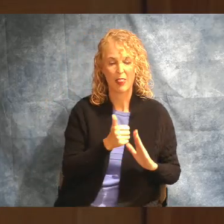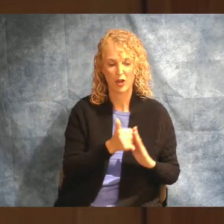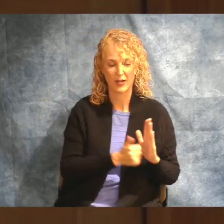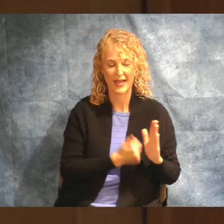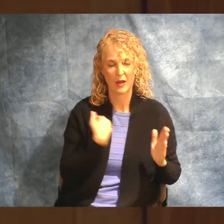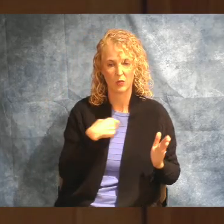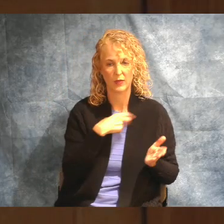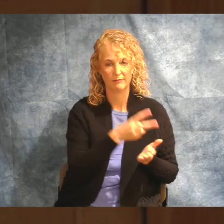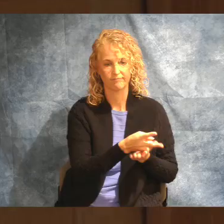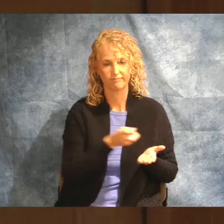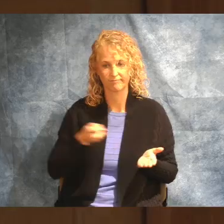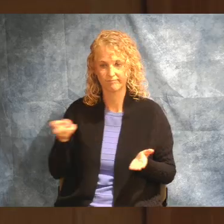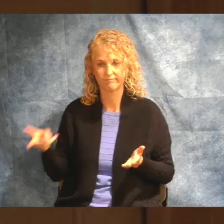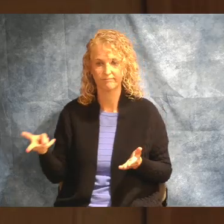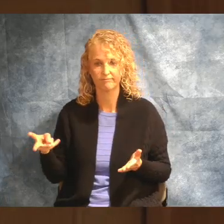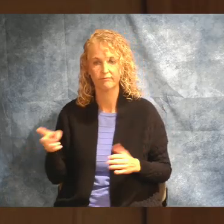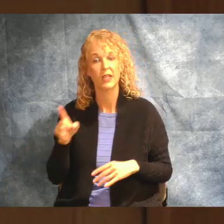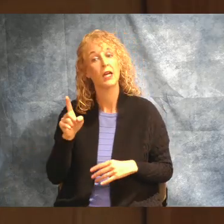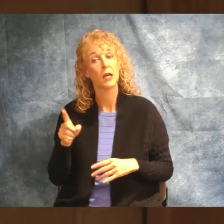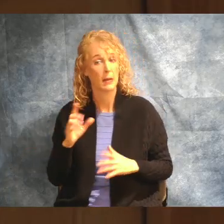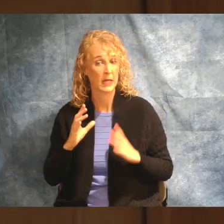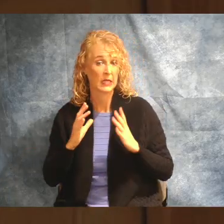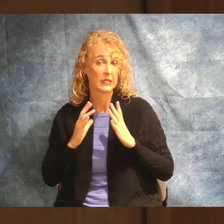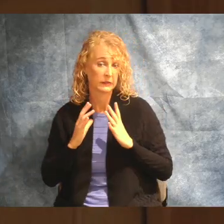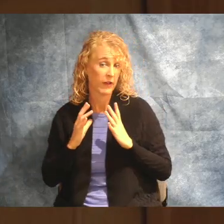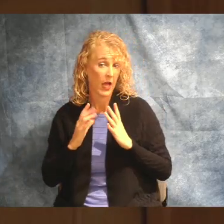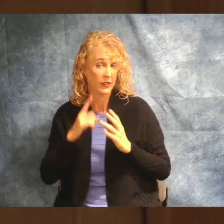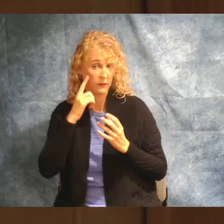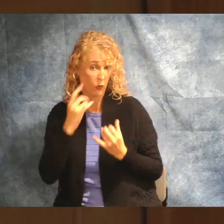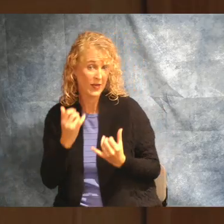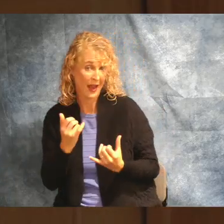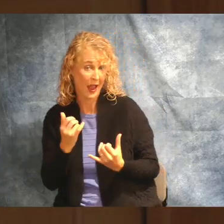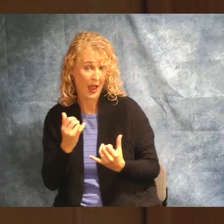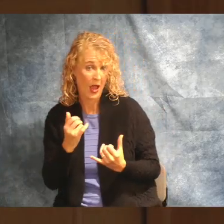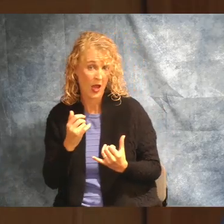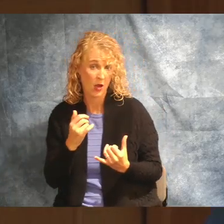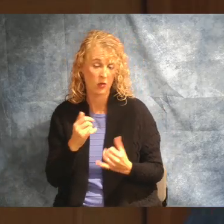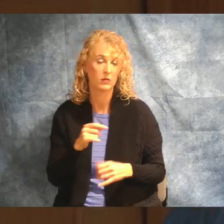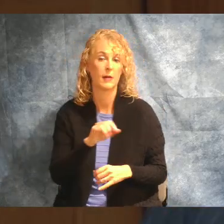and put it into this pot and that's fine for now. Uh, but the other pot was important as well. So,